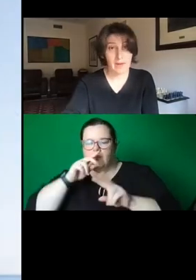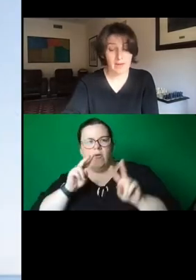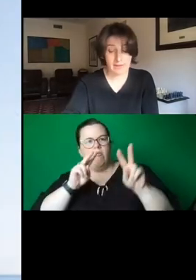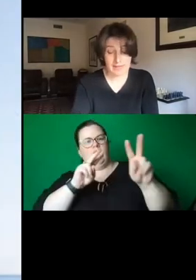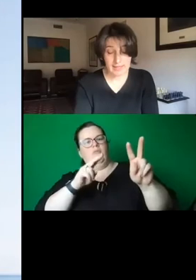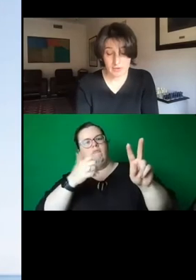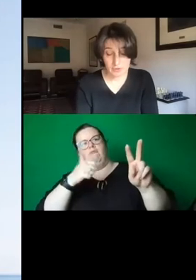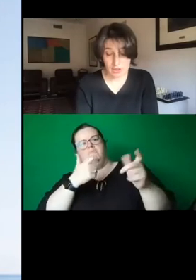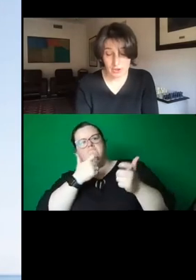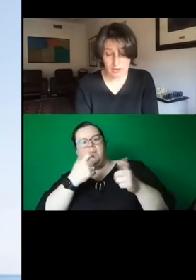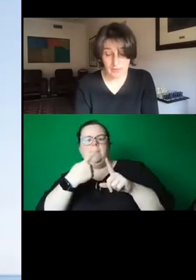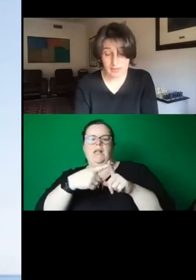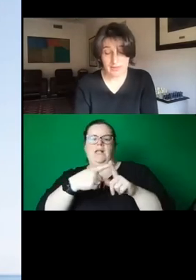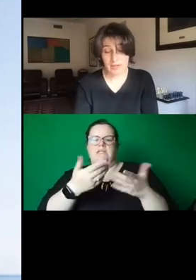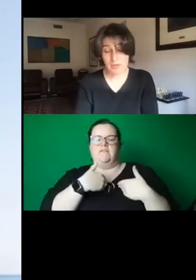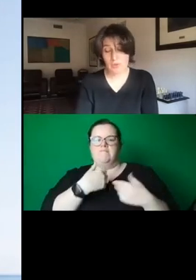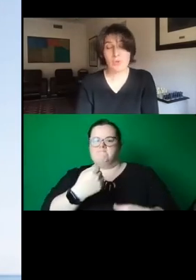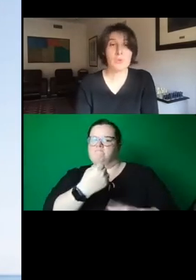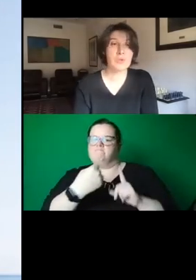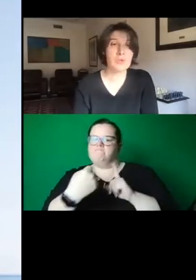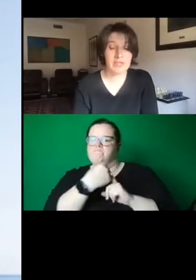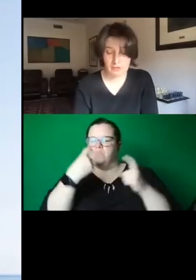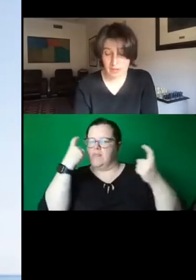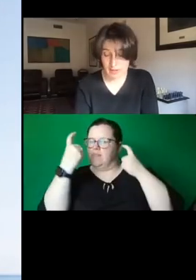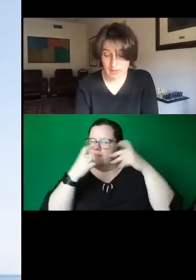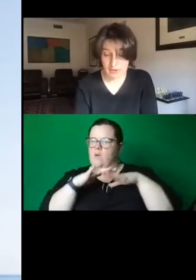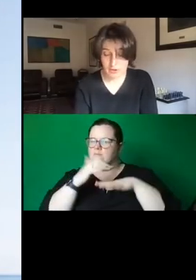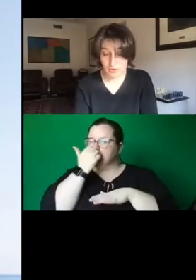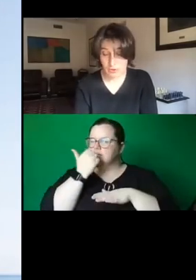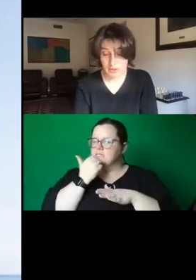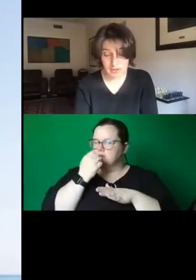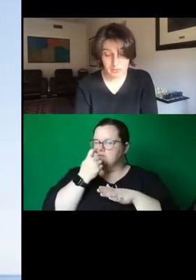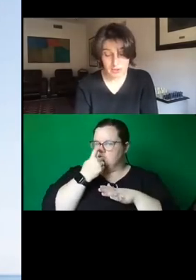the second structure in this series was called safeguard and installments until the beach near